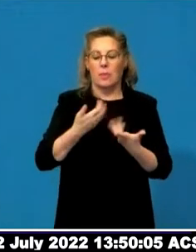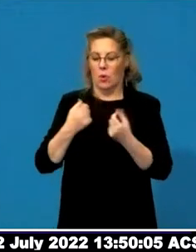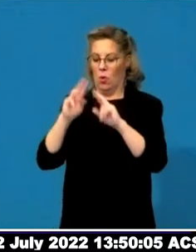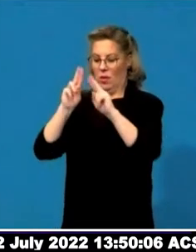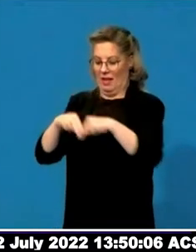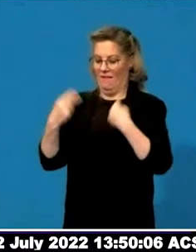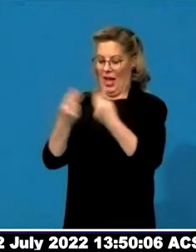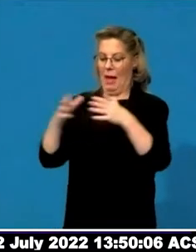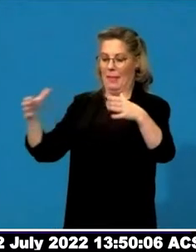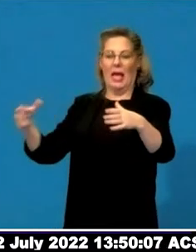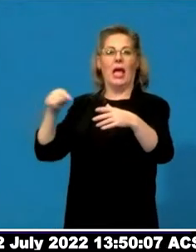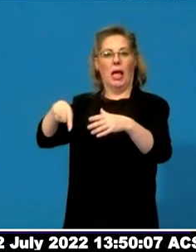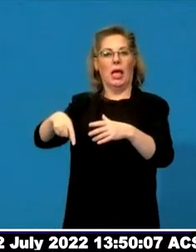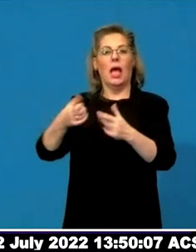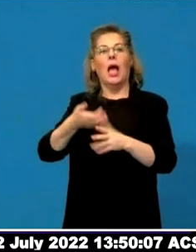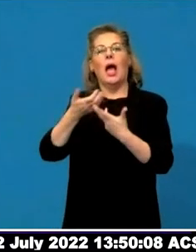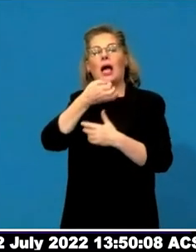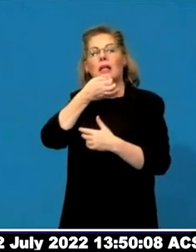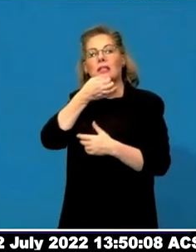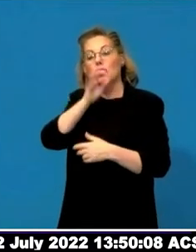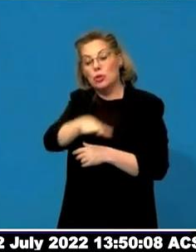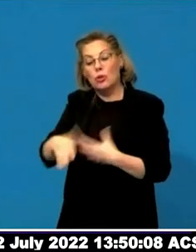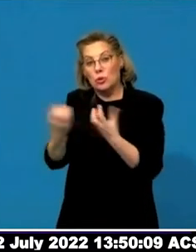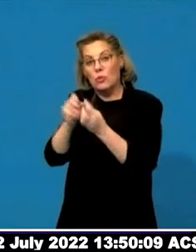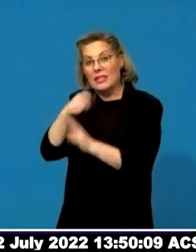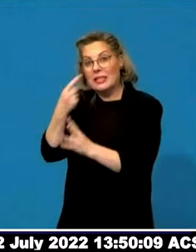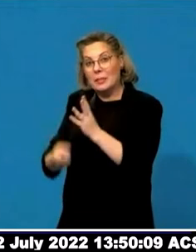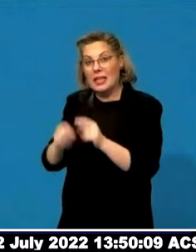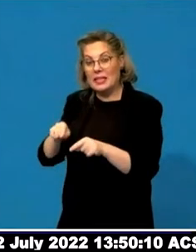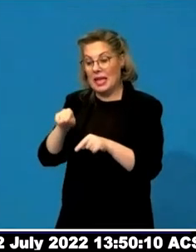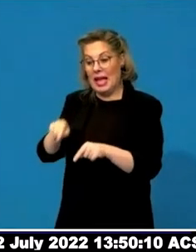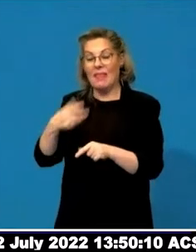who wanted to come into town and access some blocks of therapy.